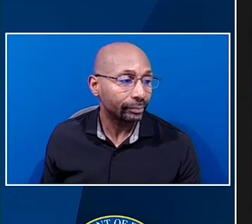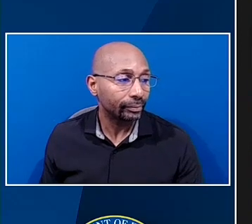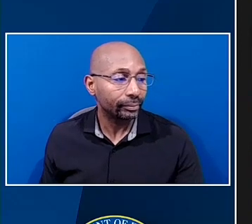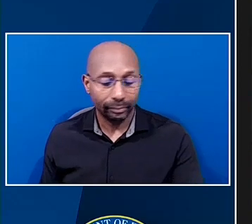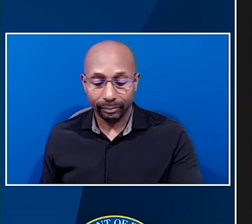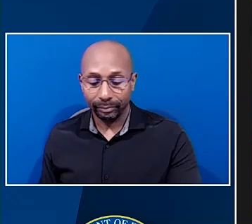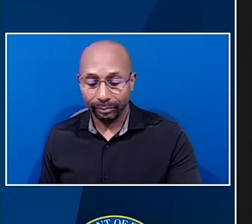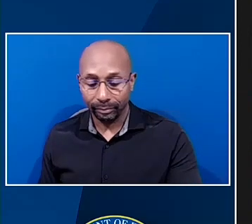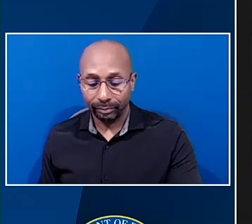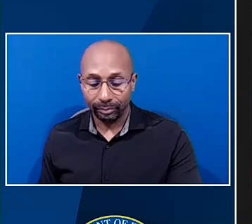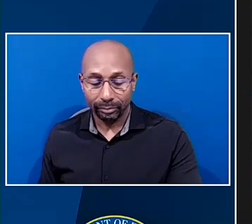Alright.